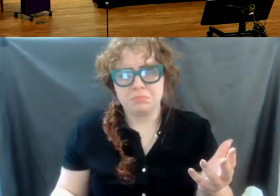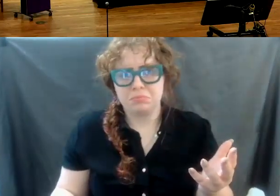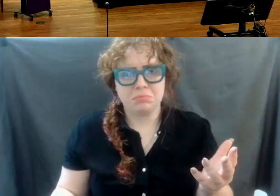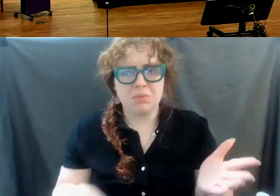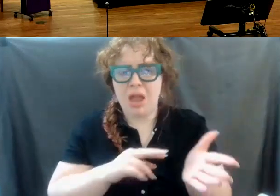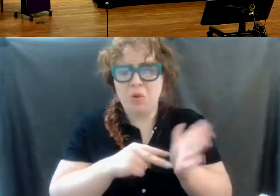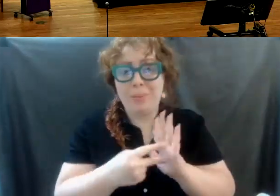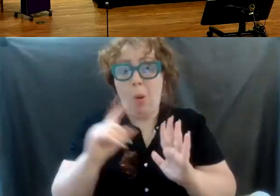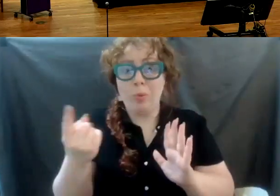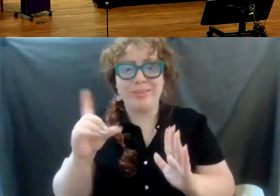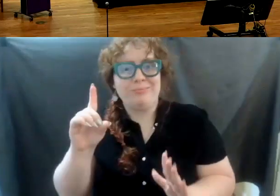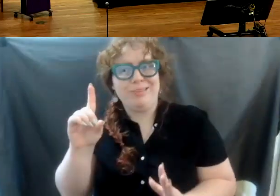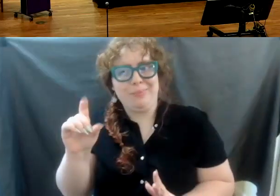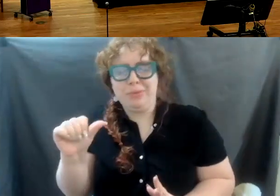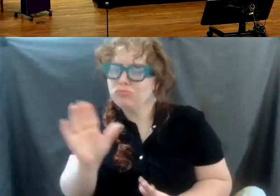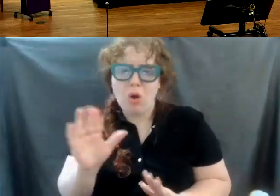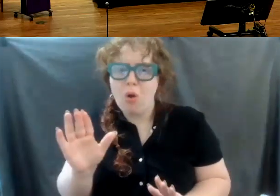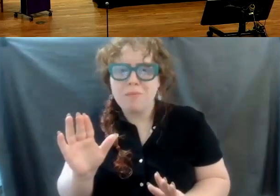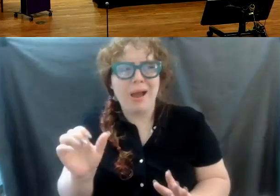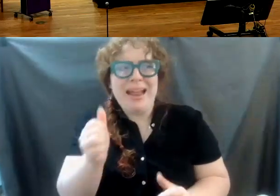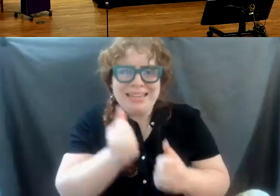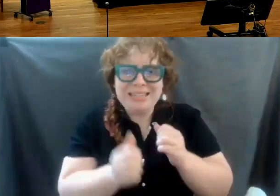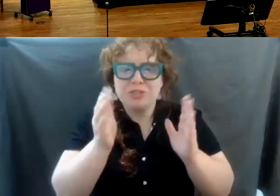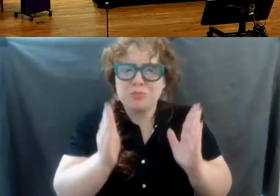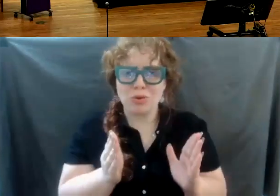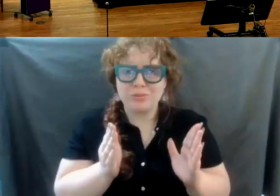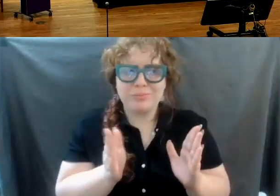People are different. We're very unique. We have different needs at different times.